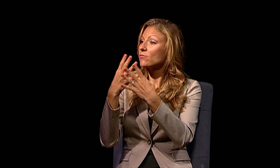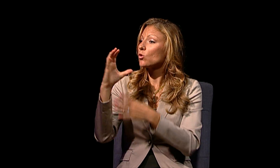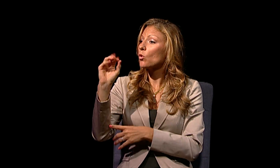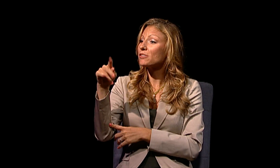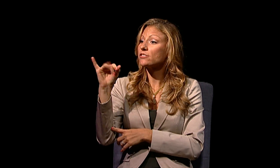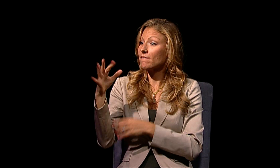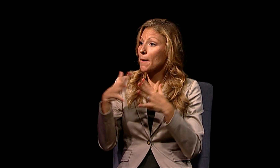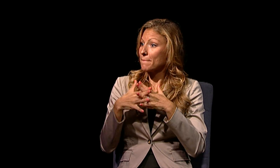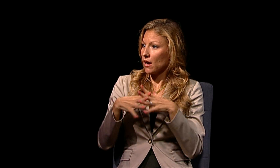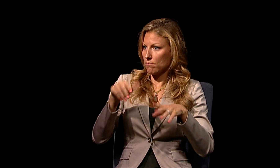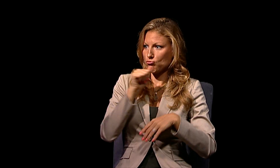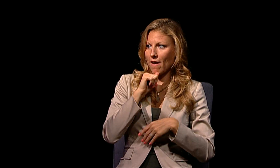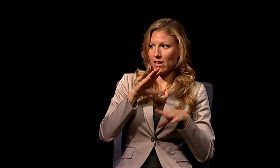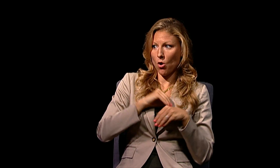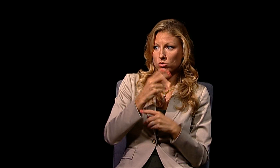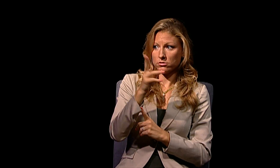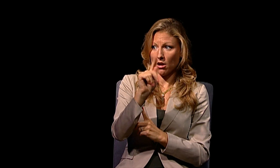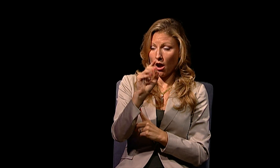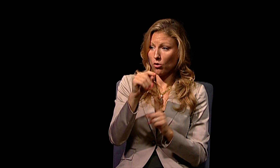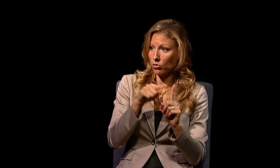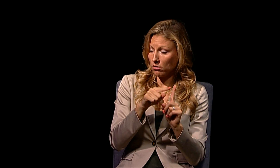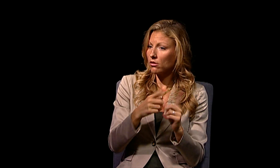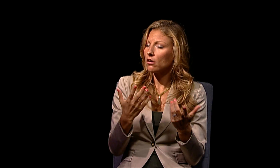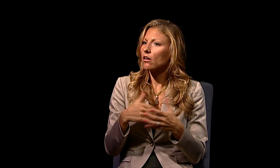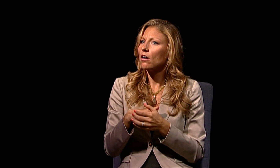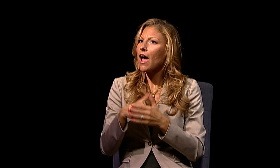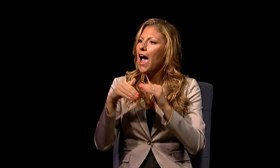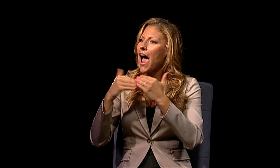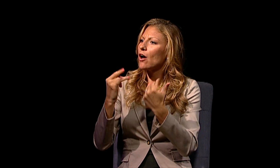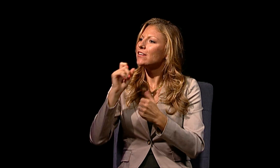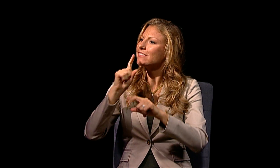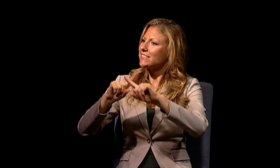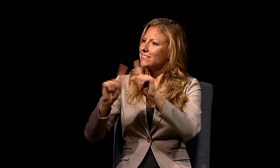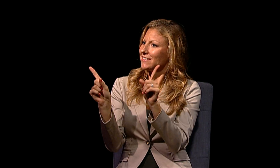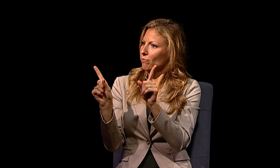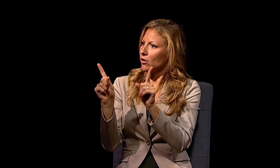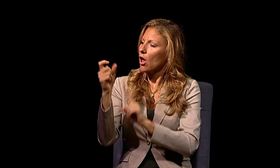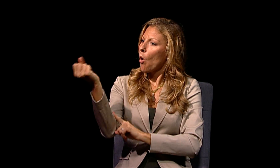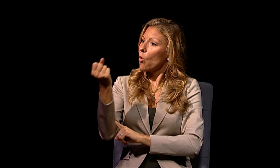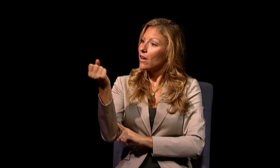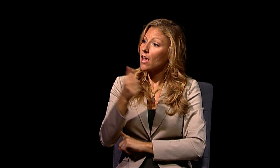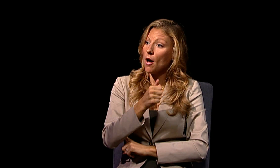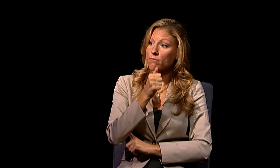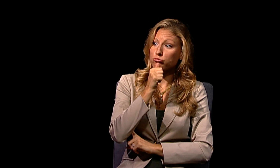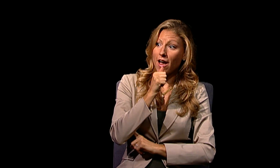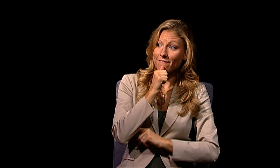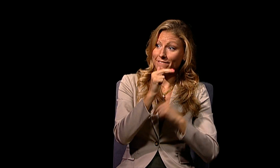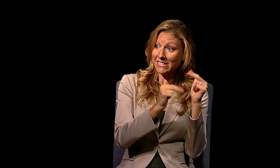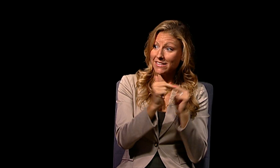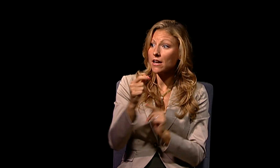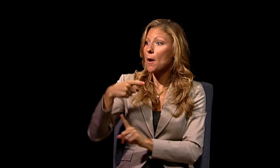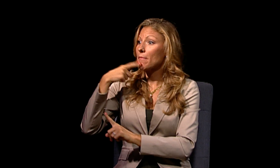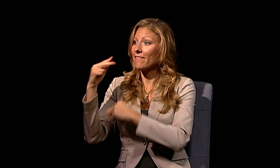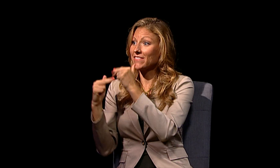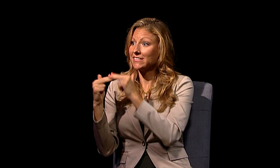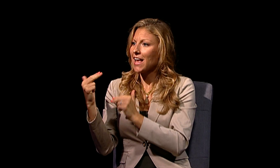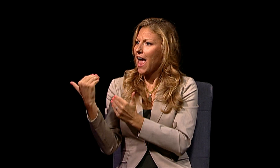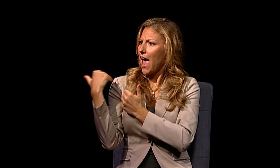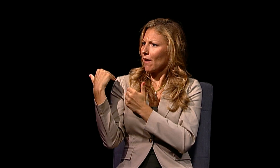CORRECTIONS CORPORATIONS OF AMERICA PRIVATELY OWNED HUTTO, WHAT ARE THE DIFFERENCES IN PRIVATELY